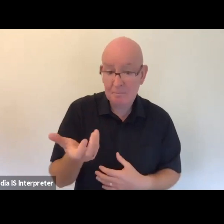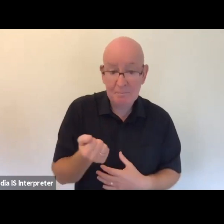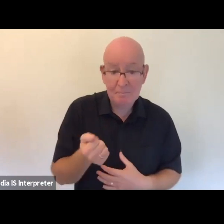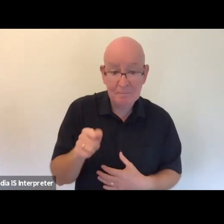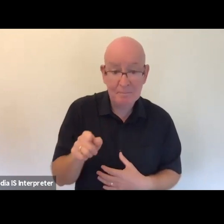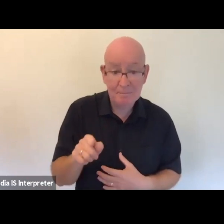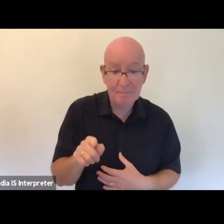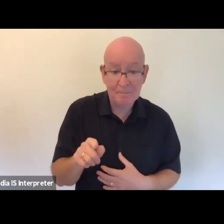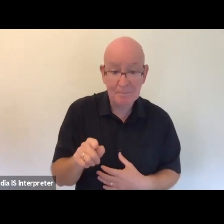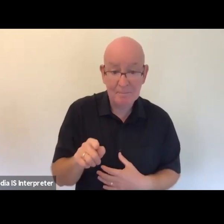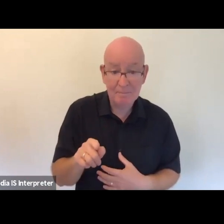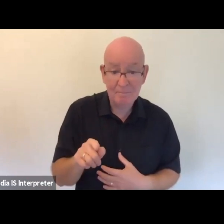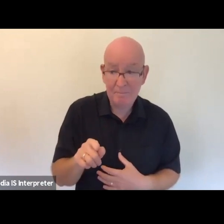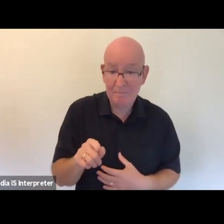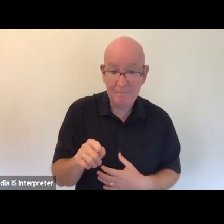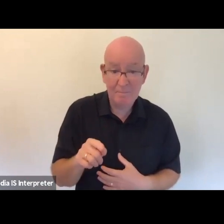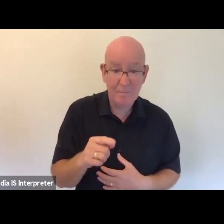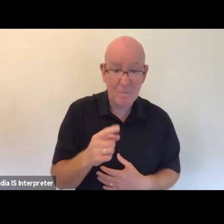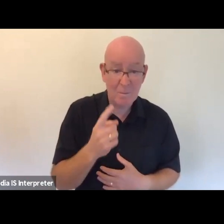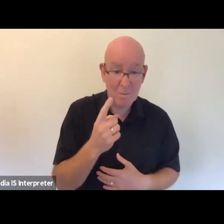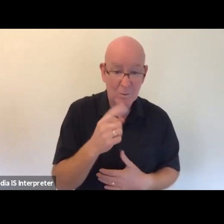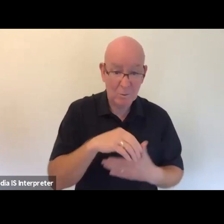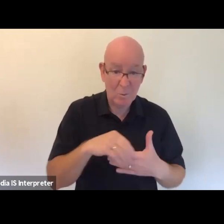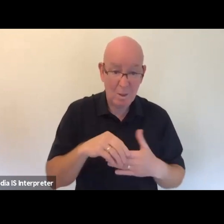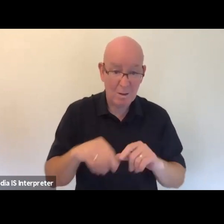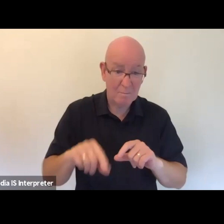to the COVID-19 subsidy.